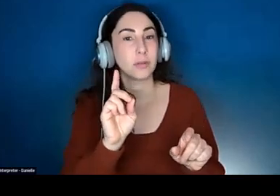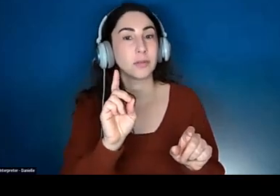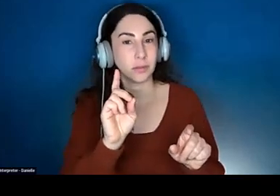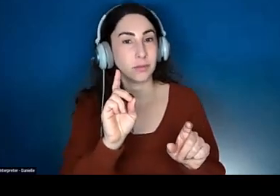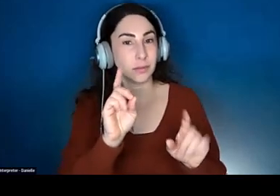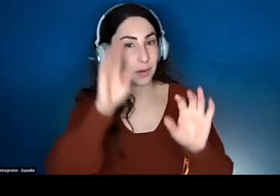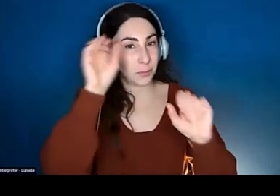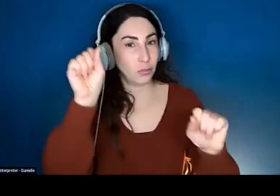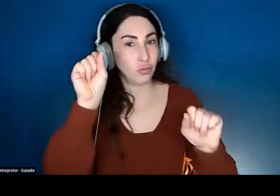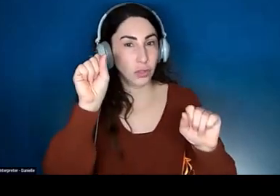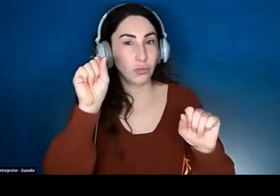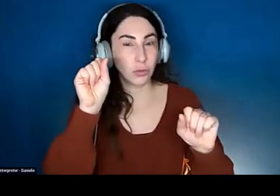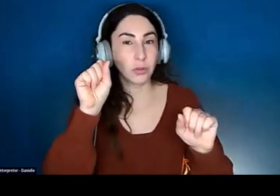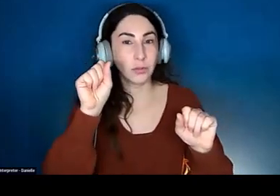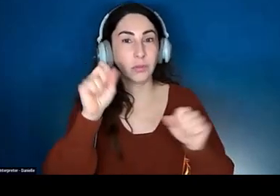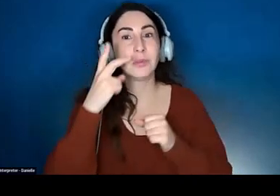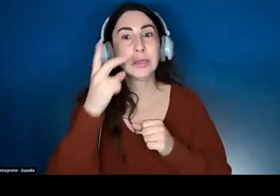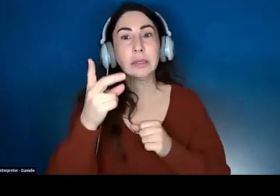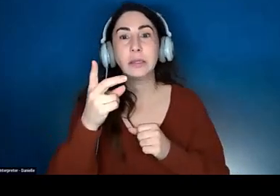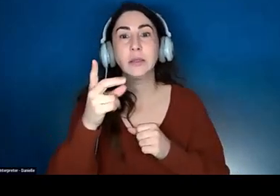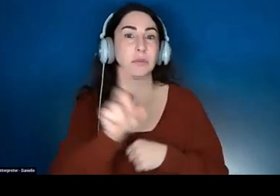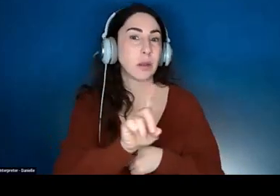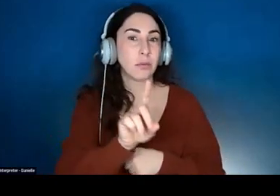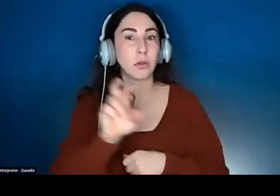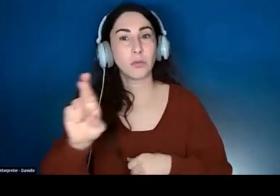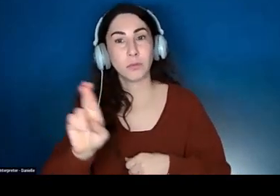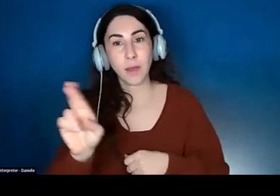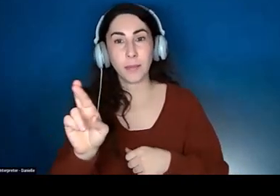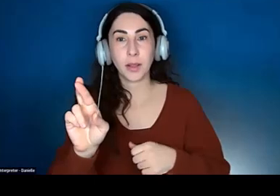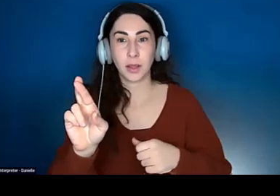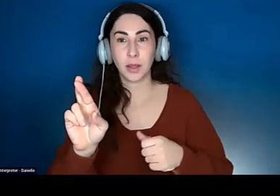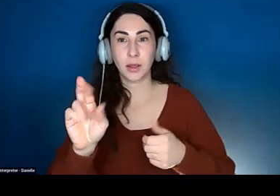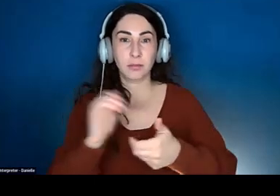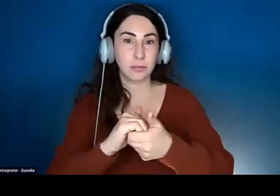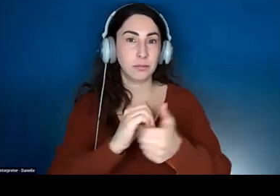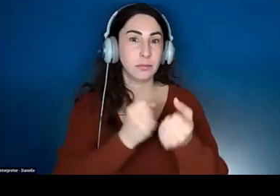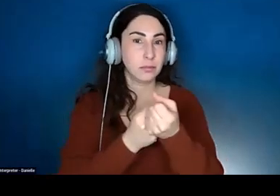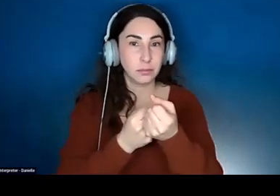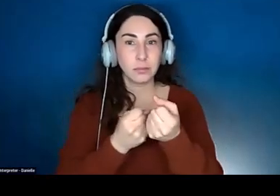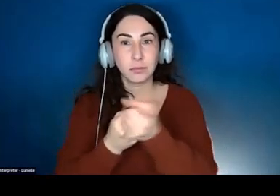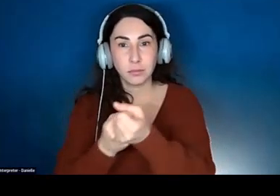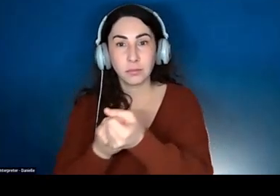for the bipartisan nature of rebalancing of nursing